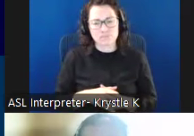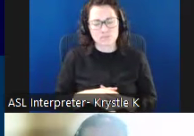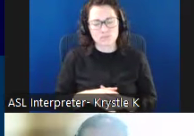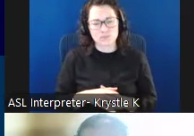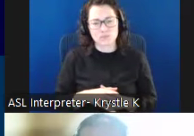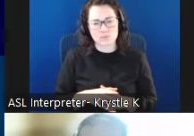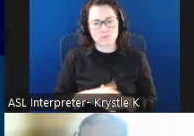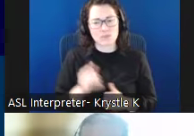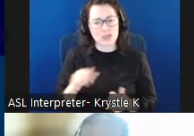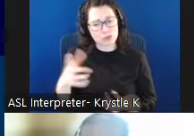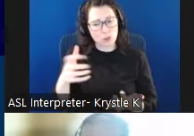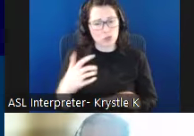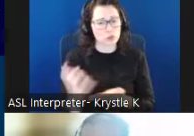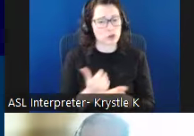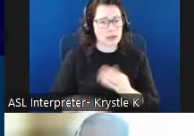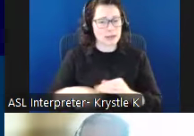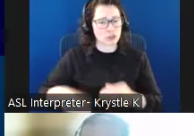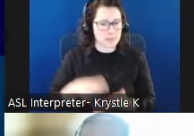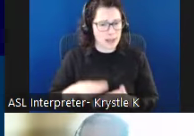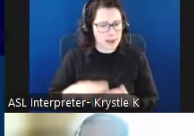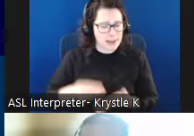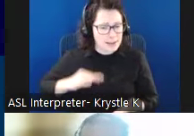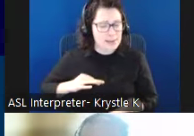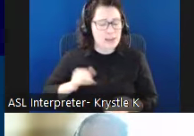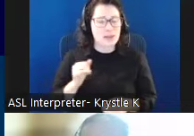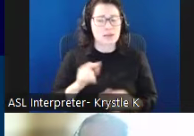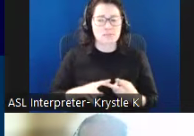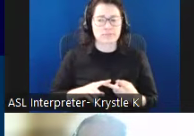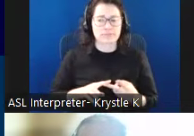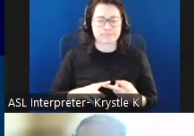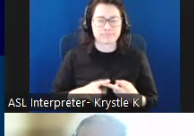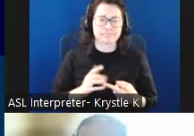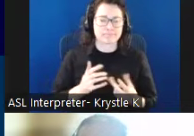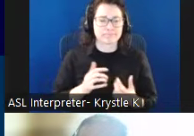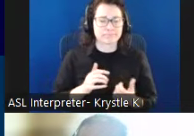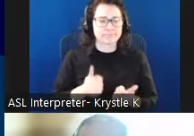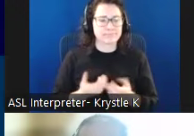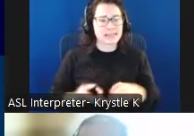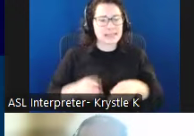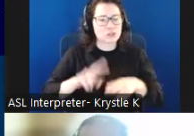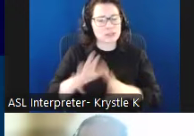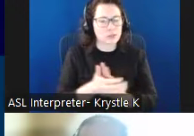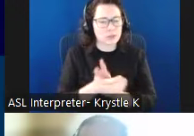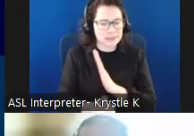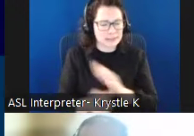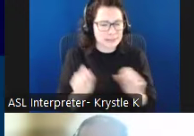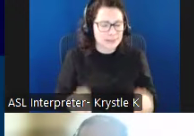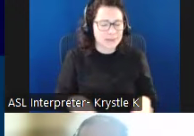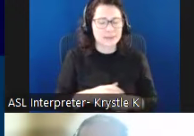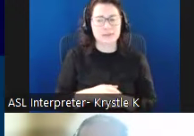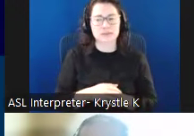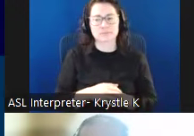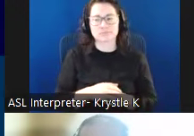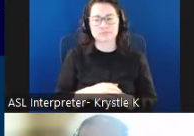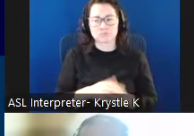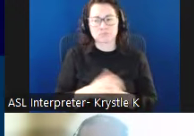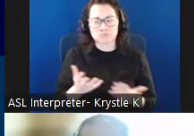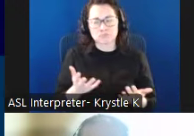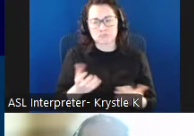earn extra money um update or increase